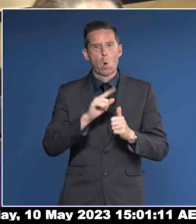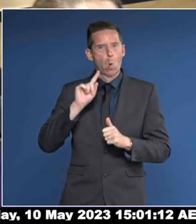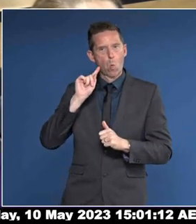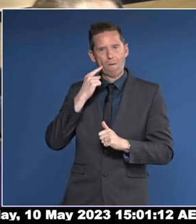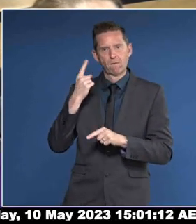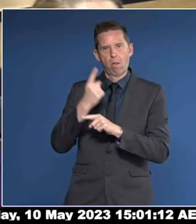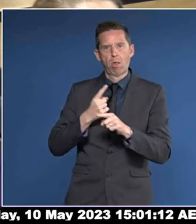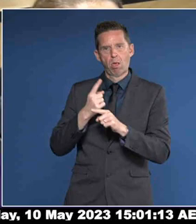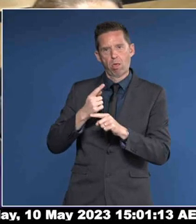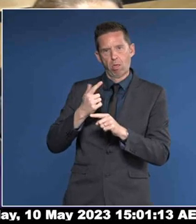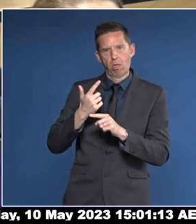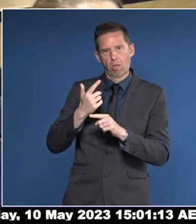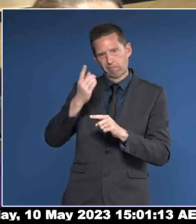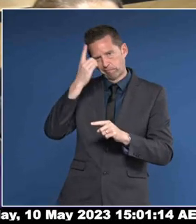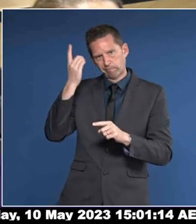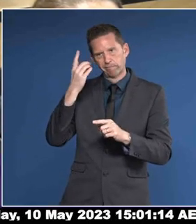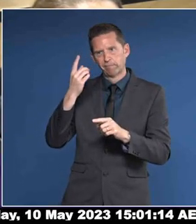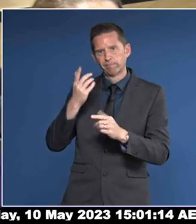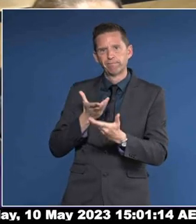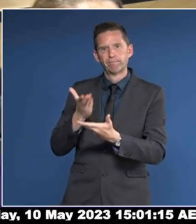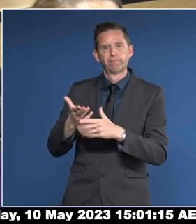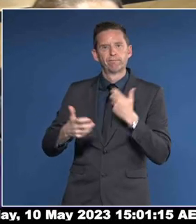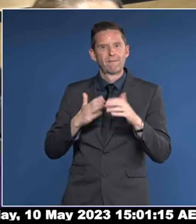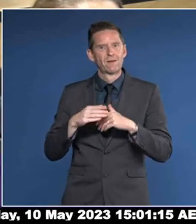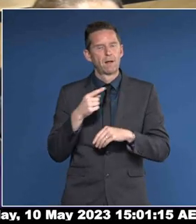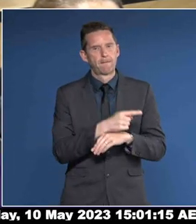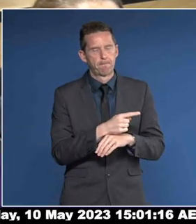Paul Barrett informed the Department of Child Safety he had a large network of